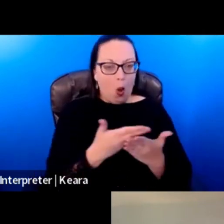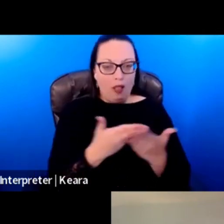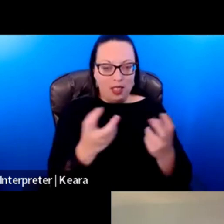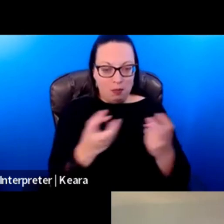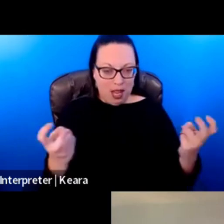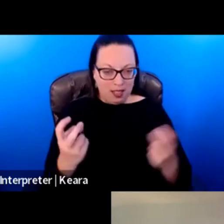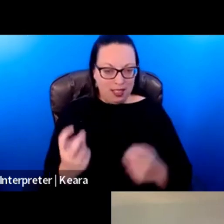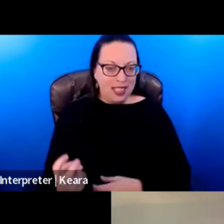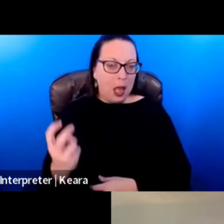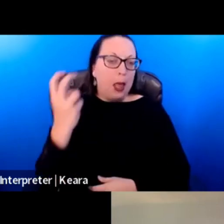forgot to describe himself.